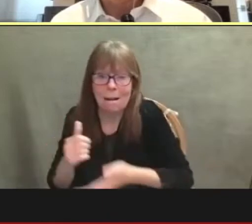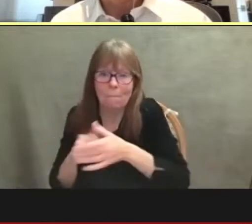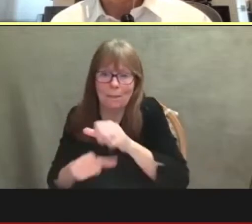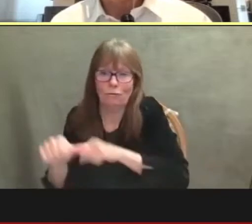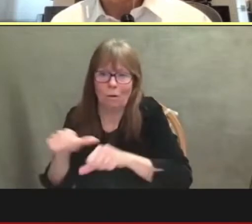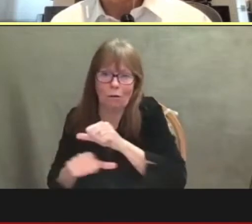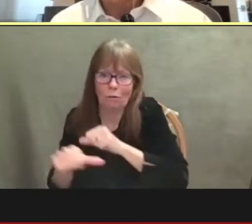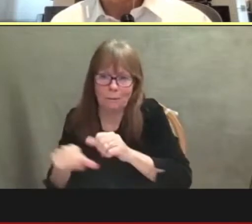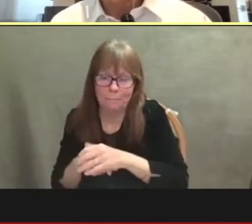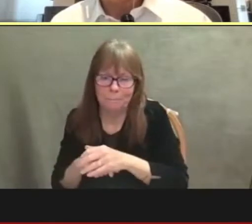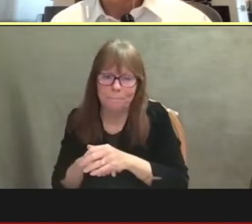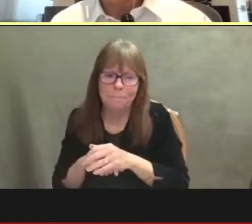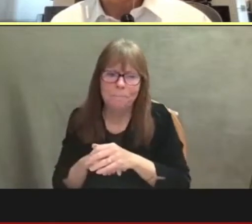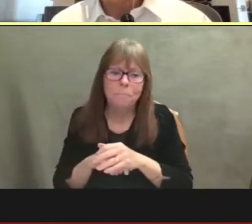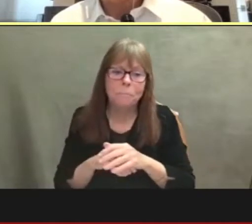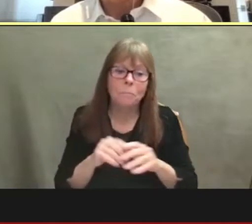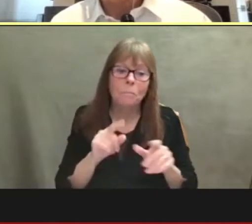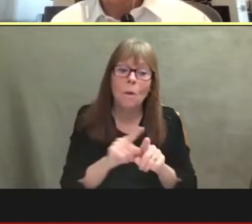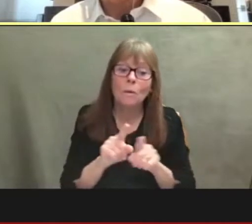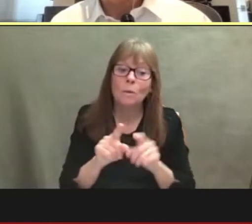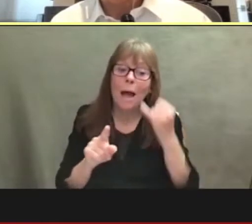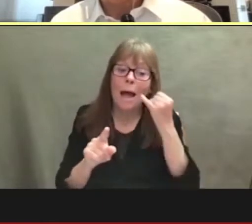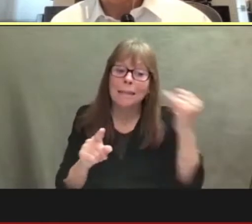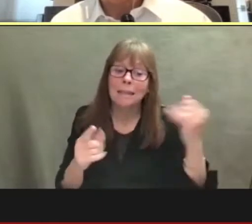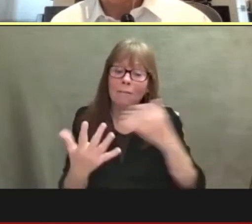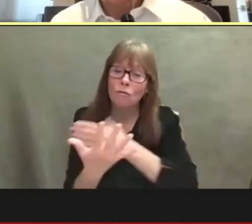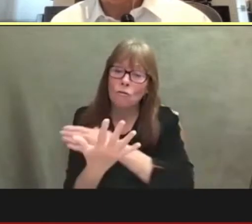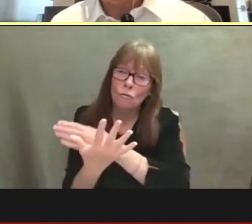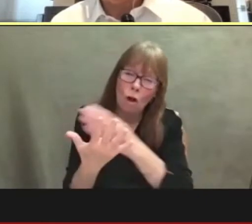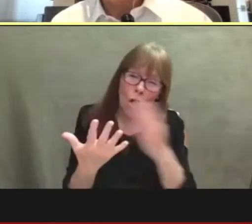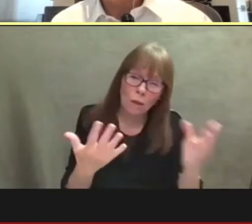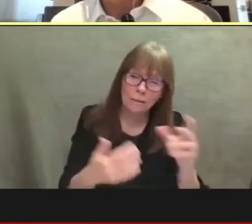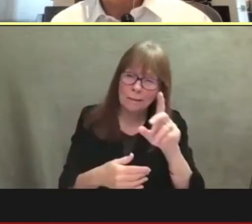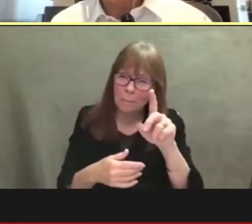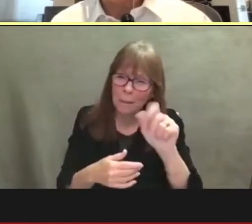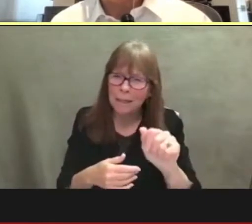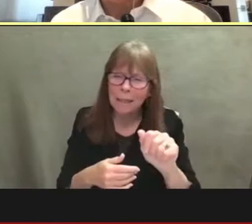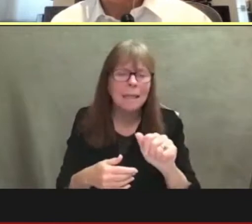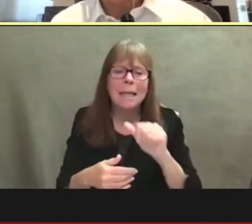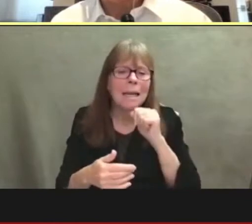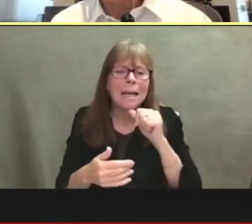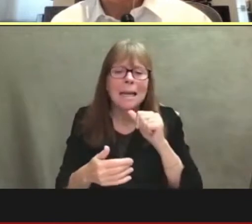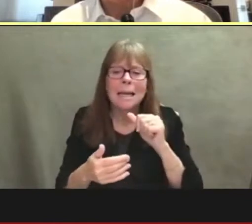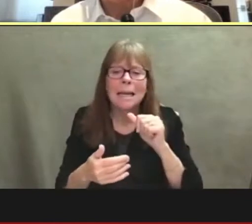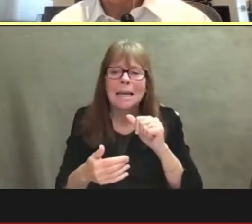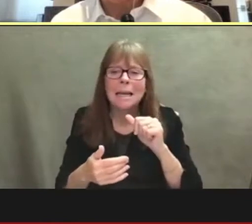And then this idea of cross-disability solidarity. Not—breaking out of our silos.